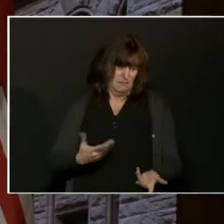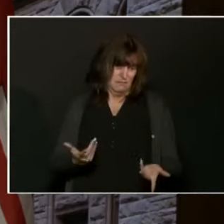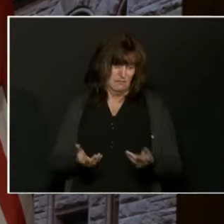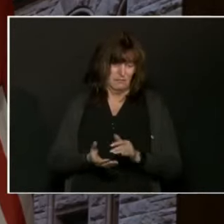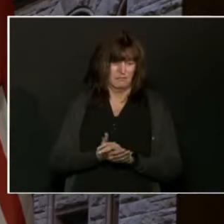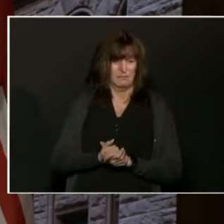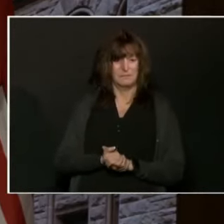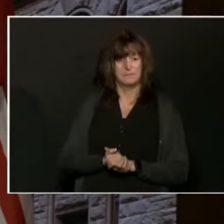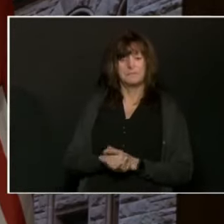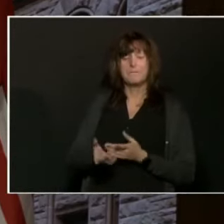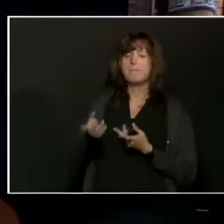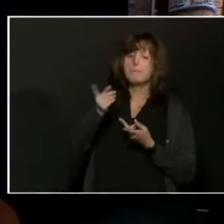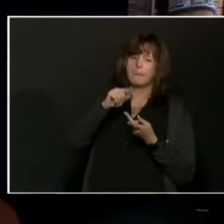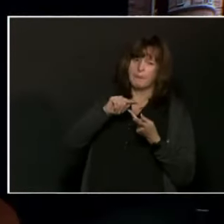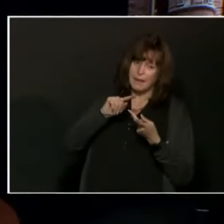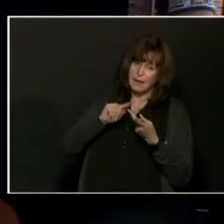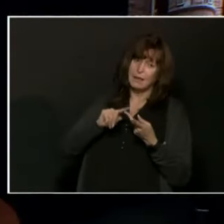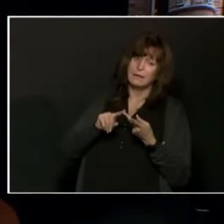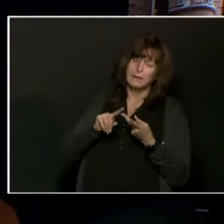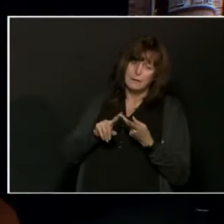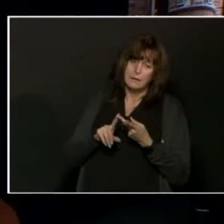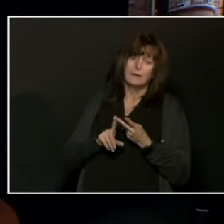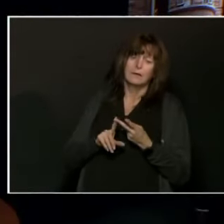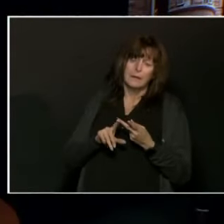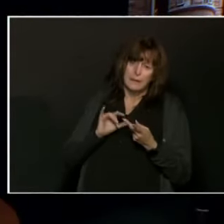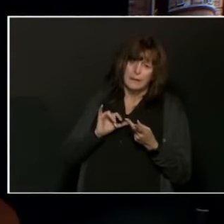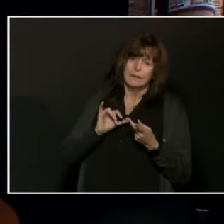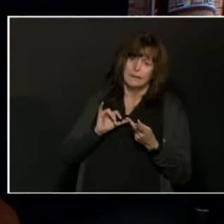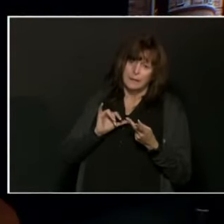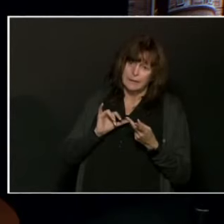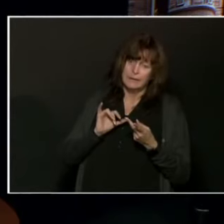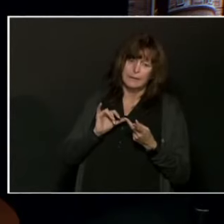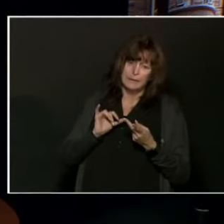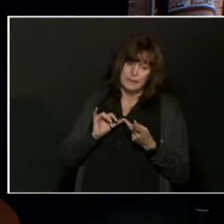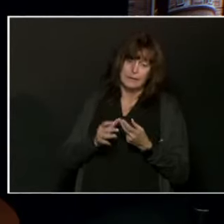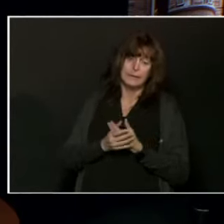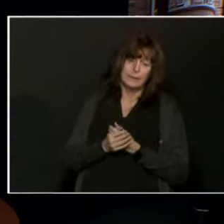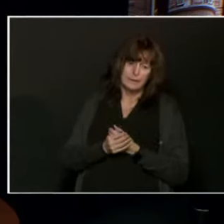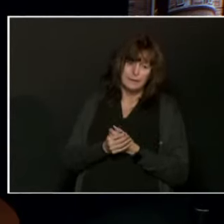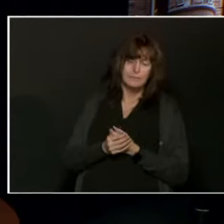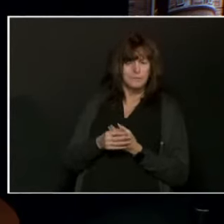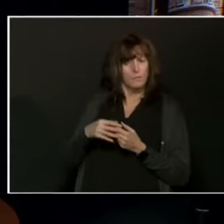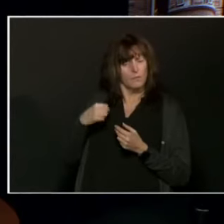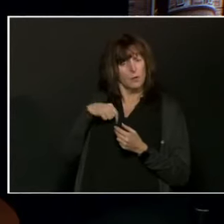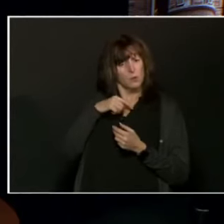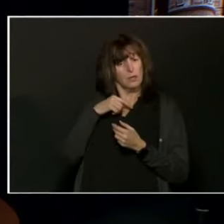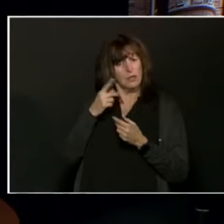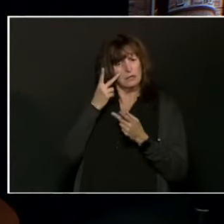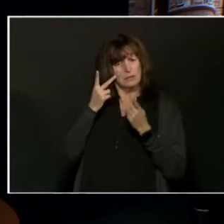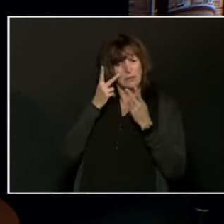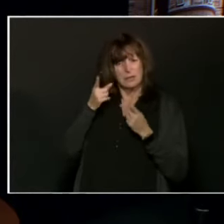MALLS OR DIFFERENT SETTINGS LIKE THAT.